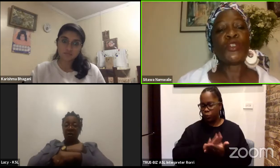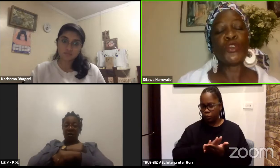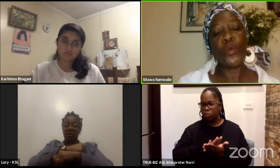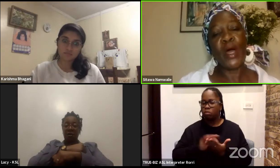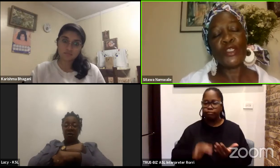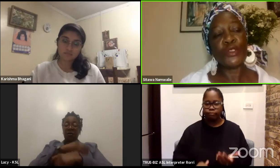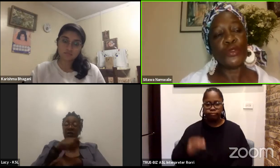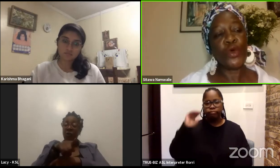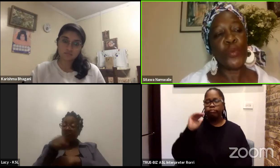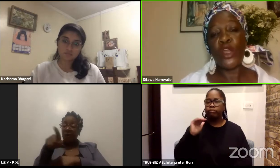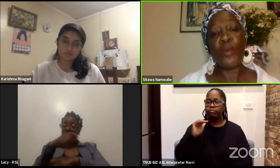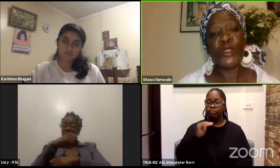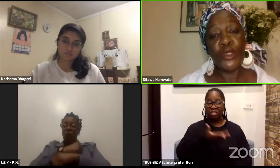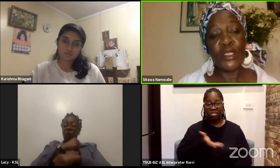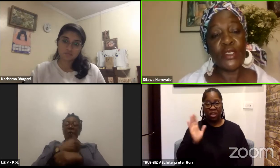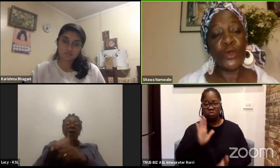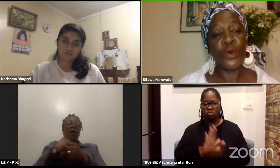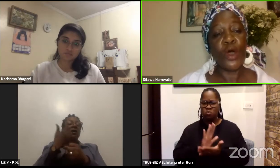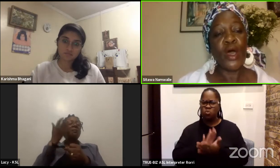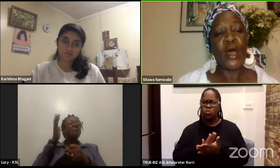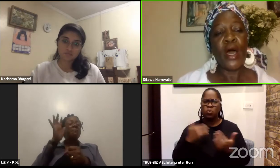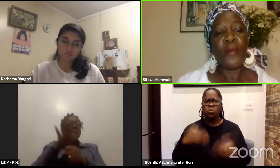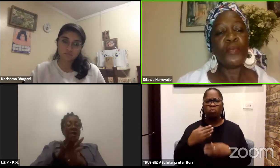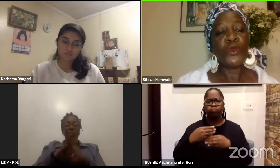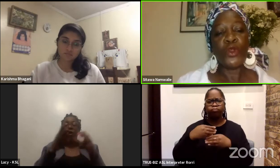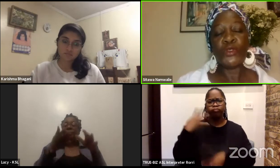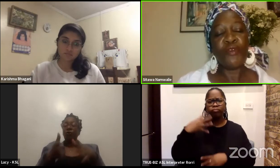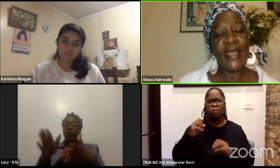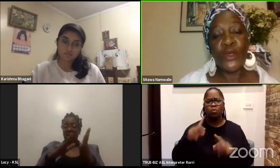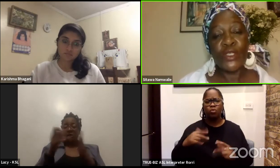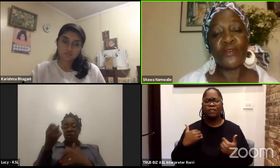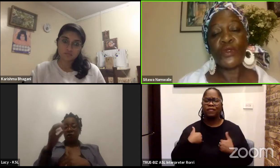there was so many opportunities to find yourself,